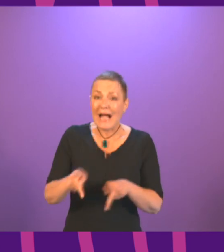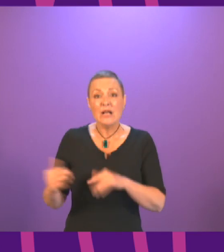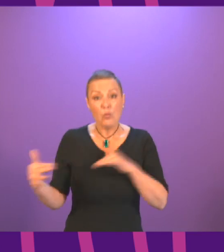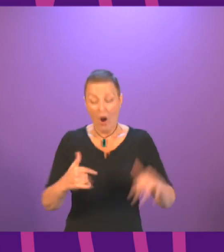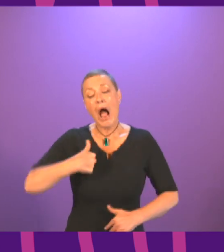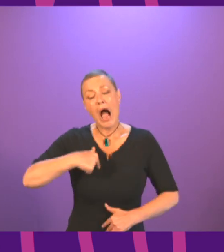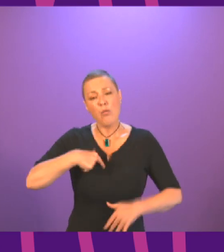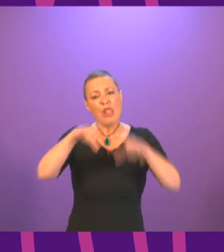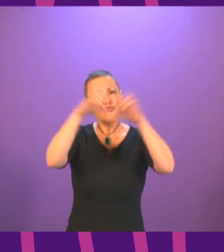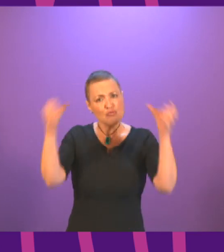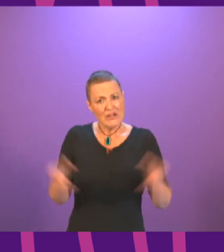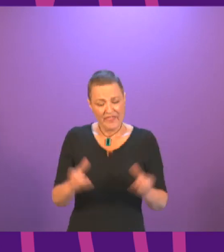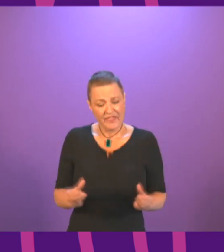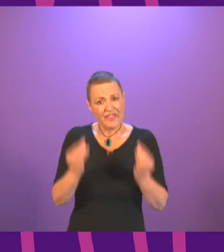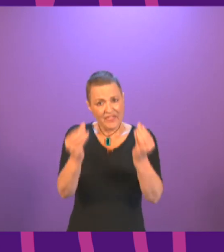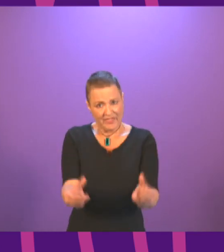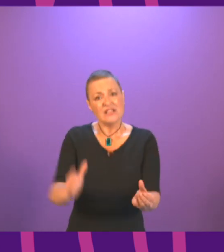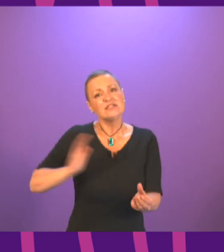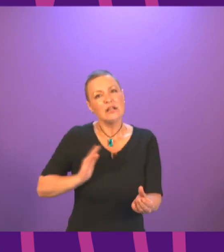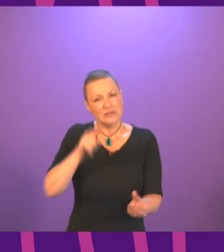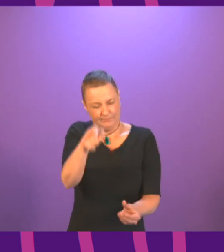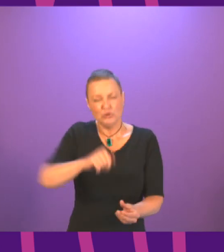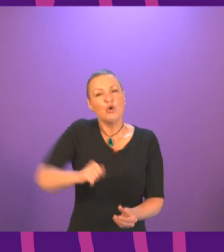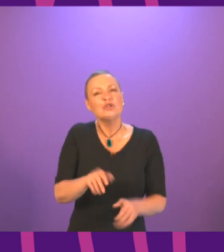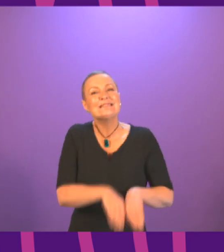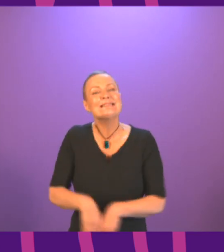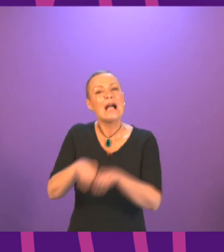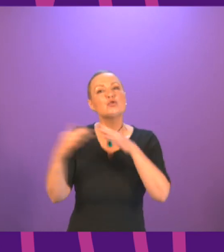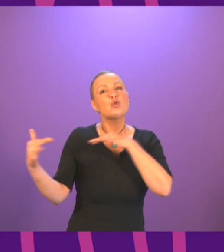I will lay a wreath on Sunday, on behalf of the nation, at the Scottish national war memorial